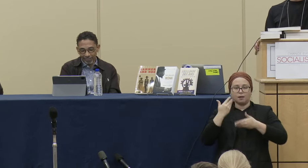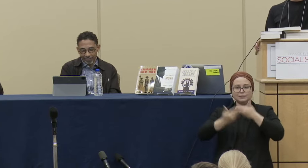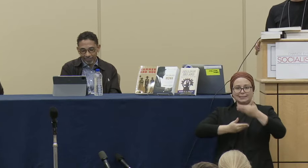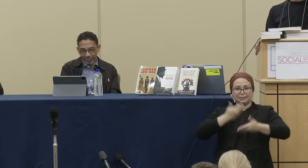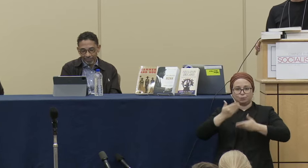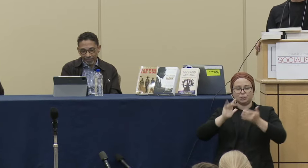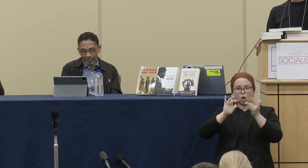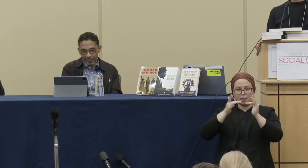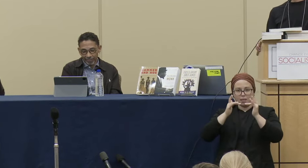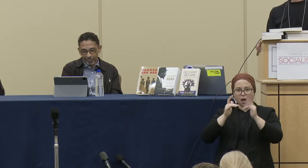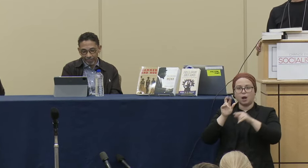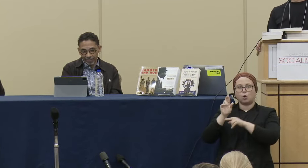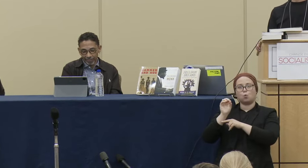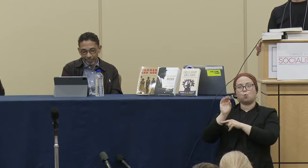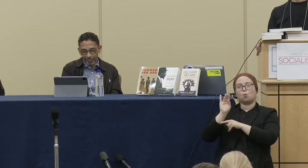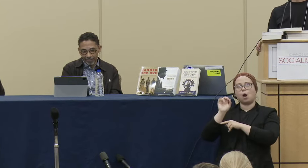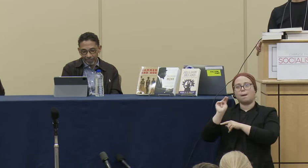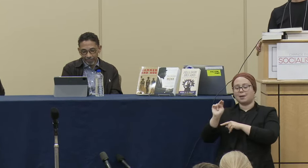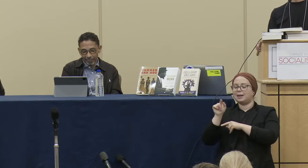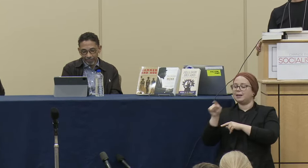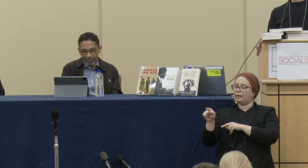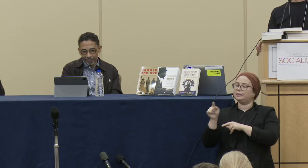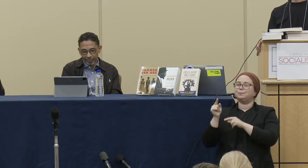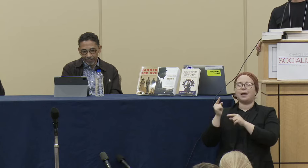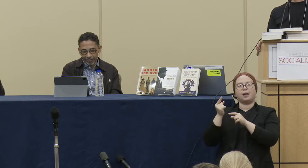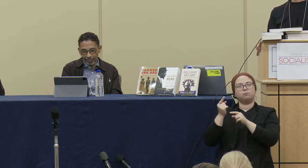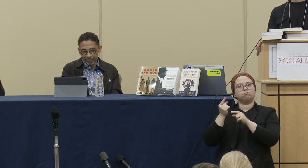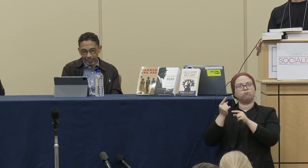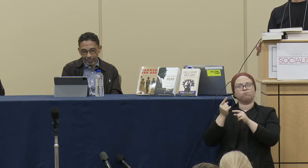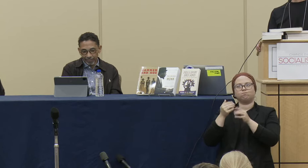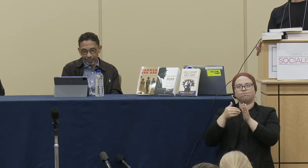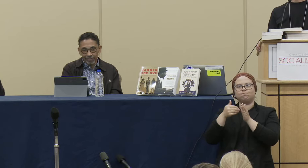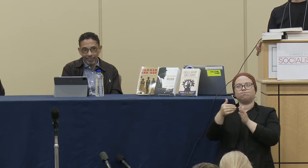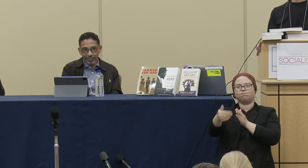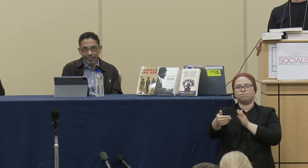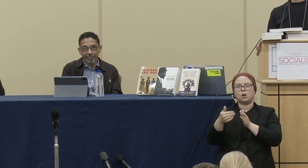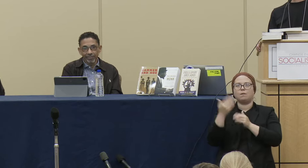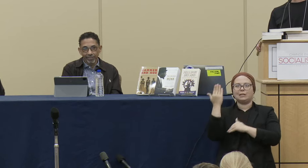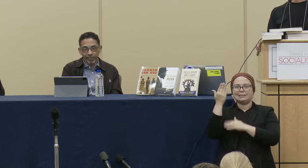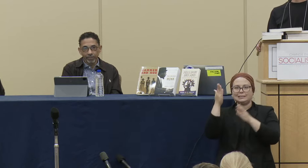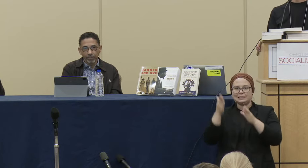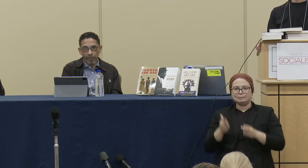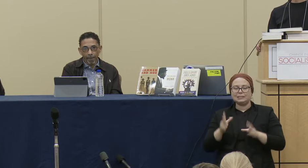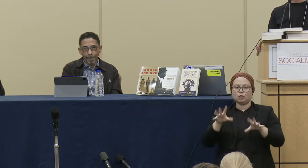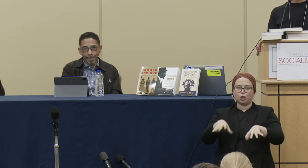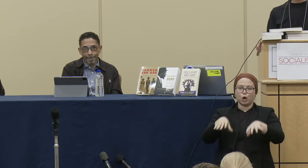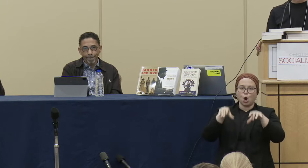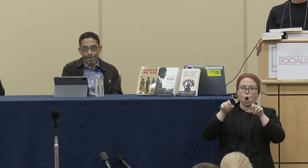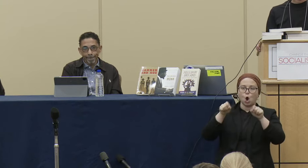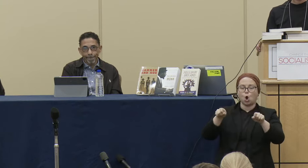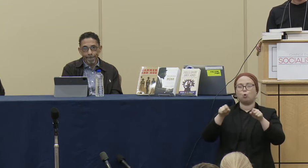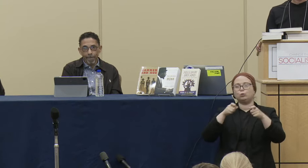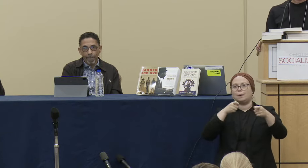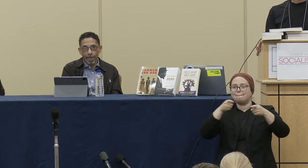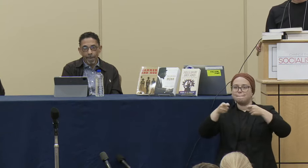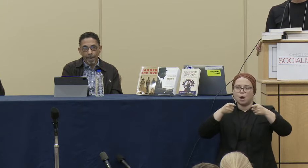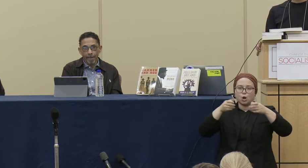series, we've been doing these events during the pandemic online. And Robin has been a regular feature d speaker,